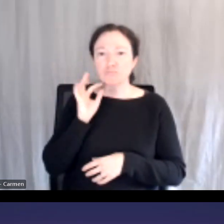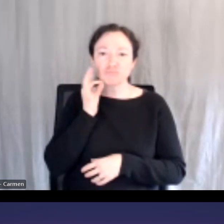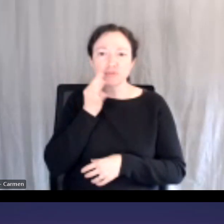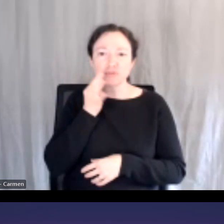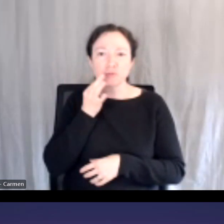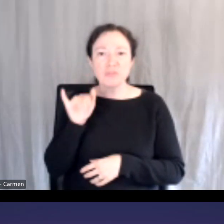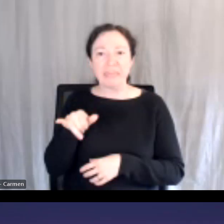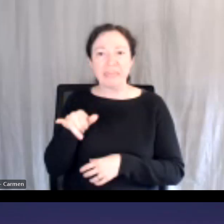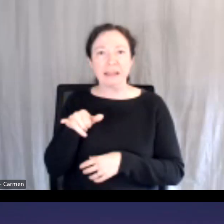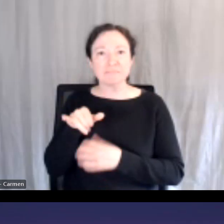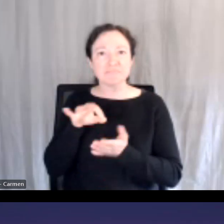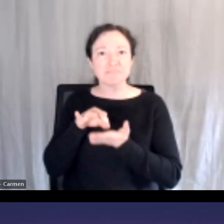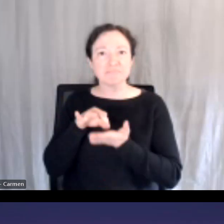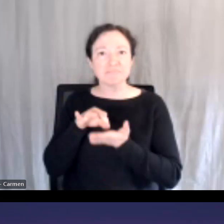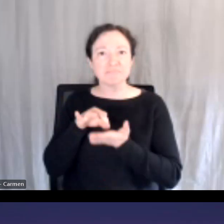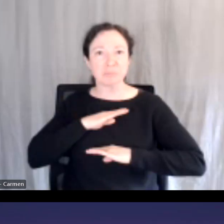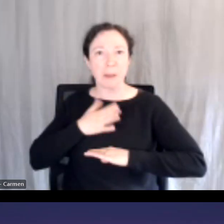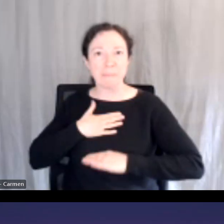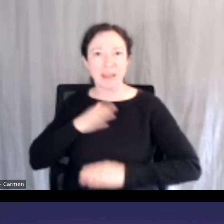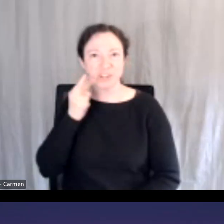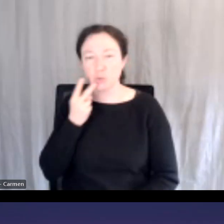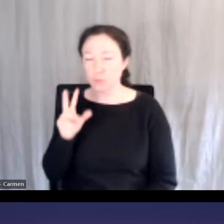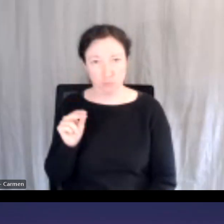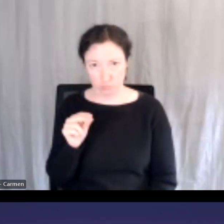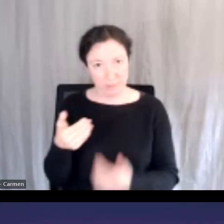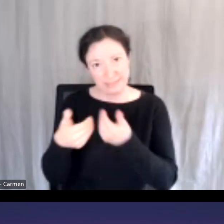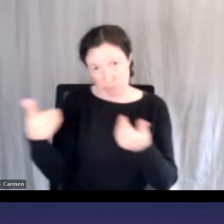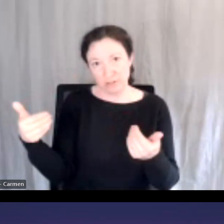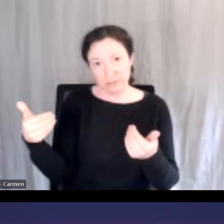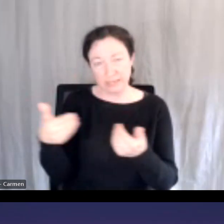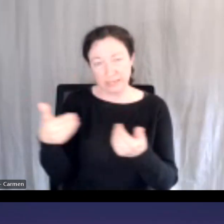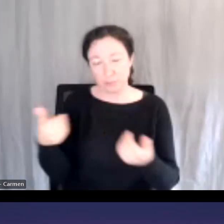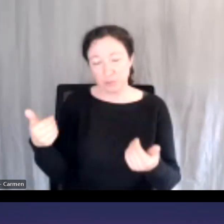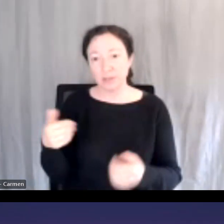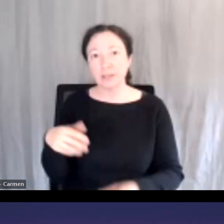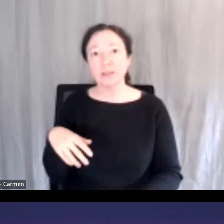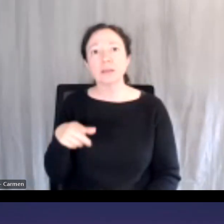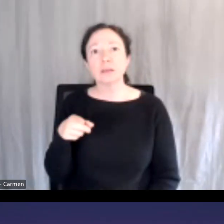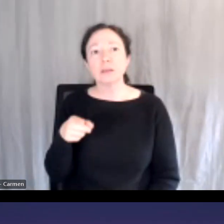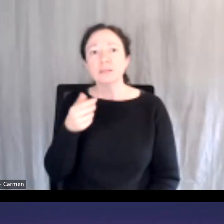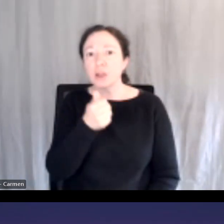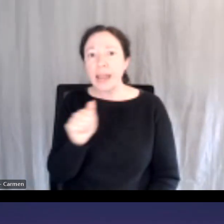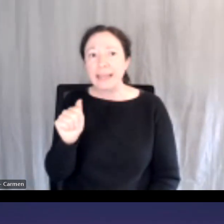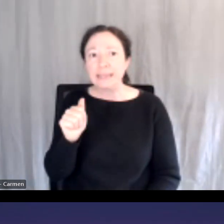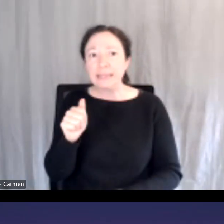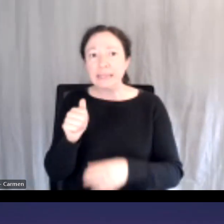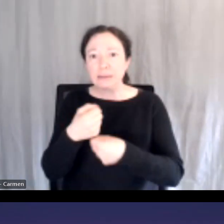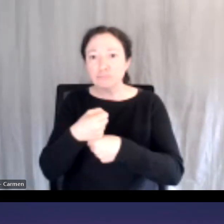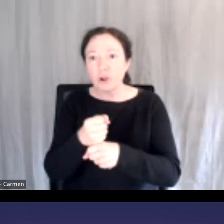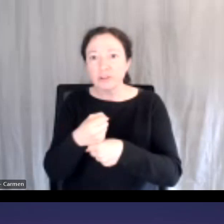Yeah. So are there, are there any processed foods that are not ultra processed foods? How could you tell the difference?